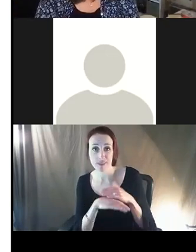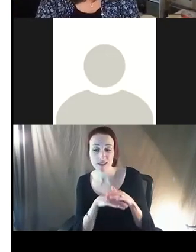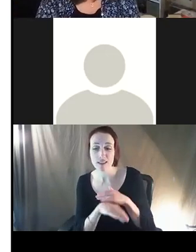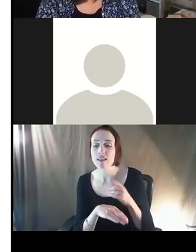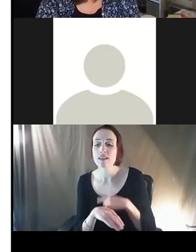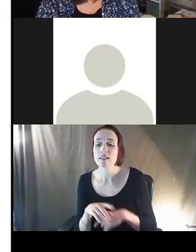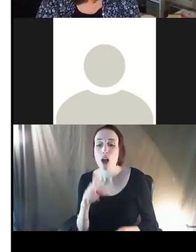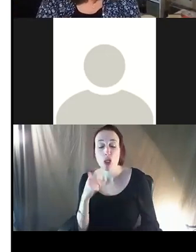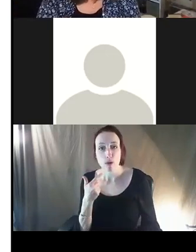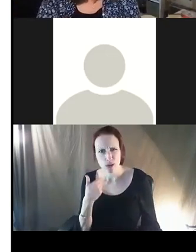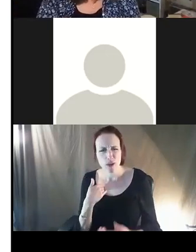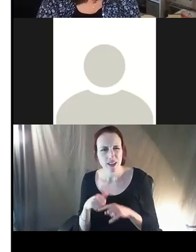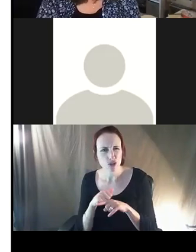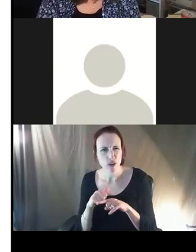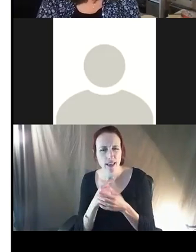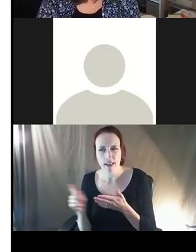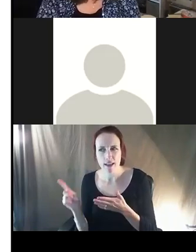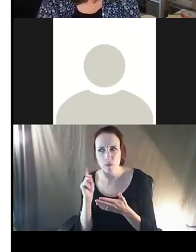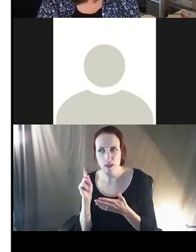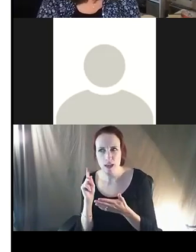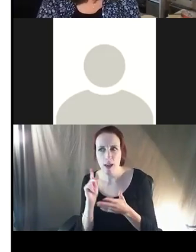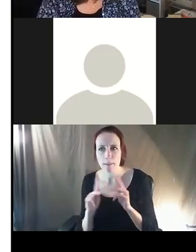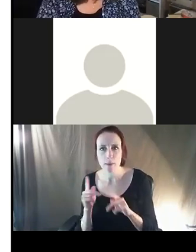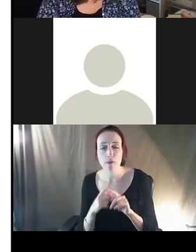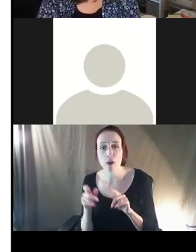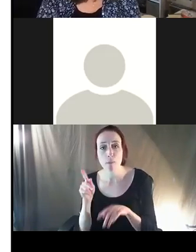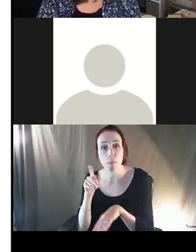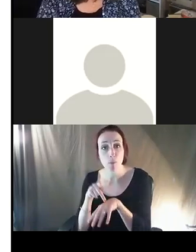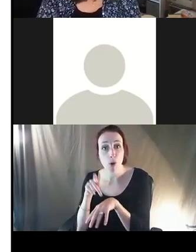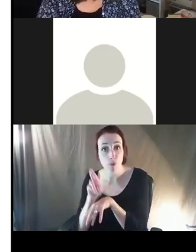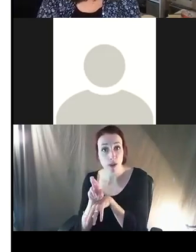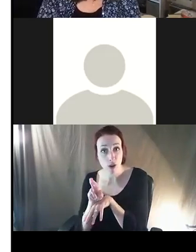we had individuals from Puerto Rico, and they were